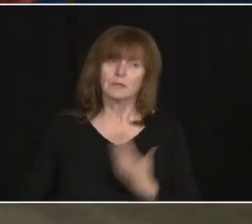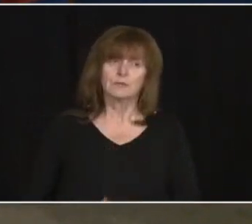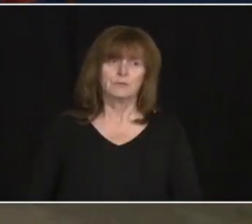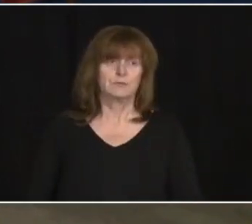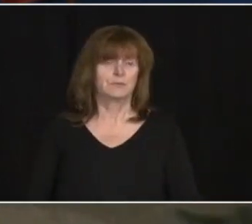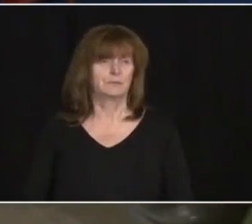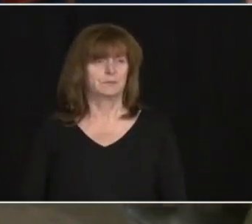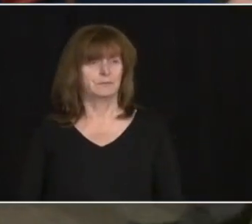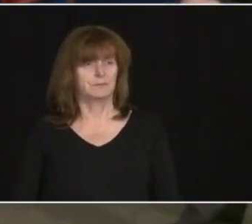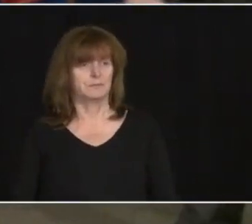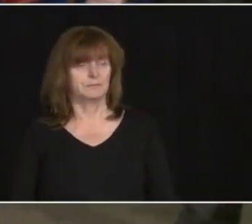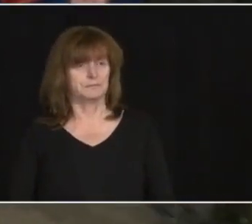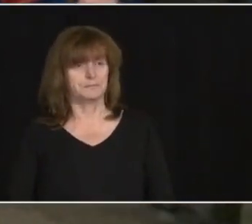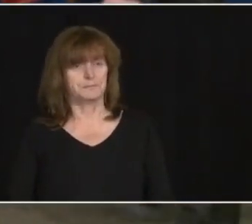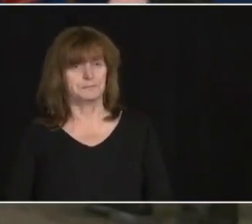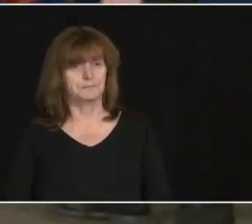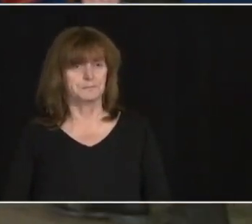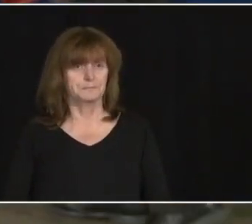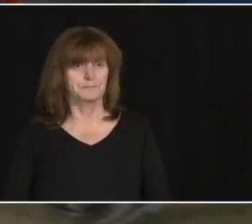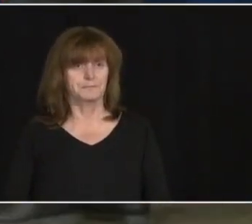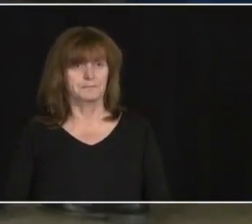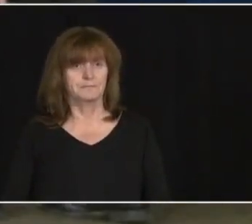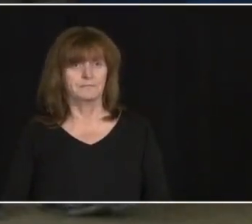Thank you.